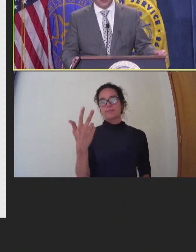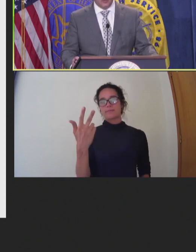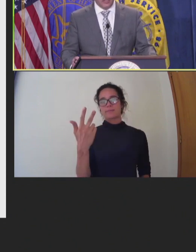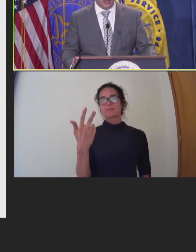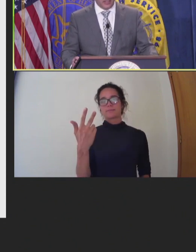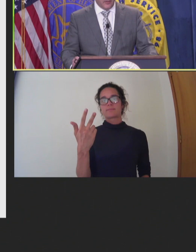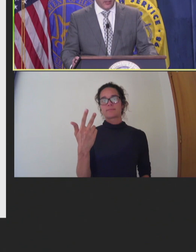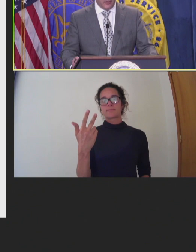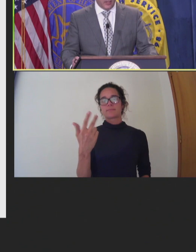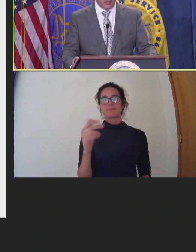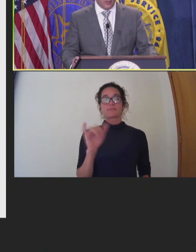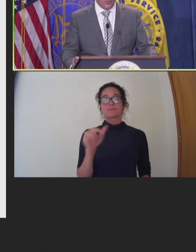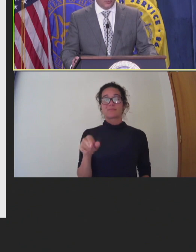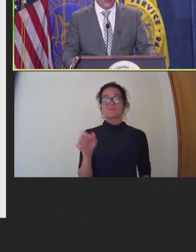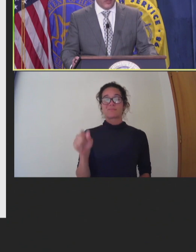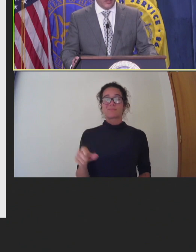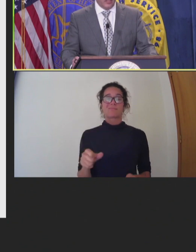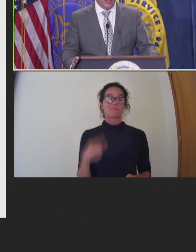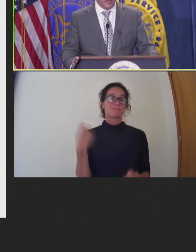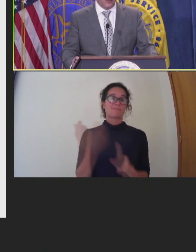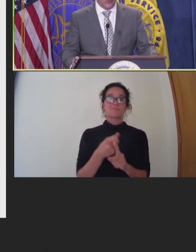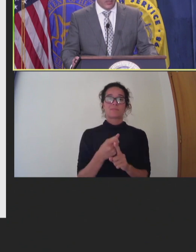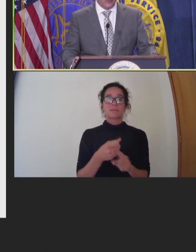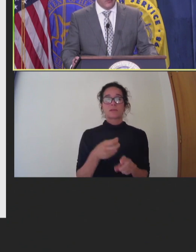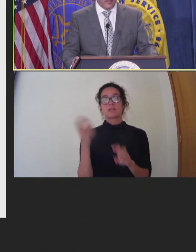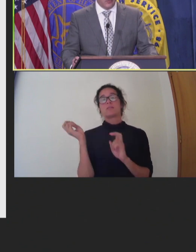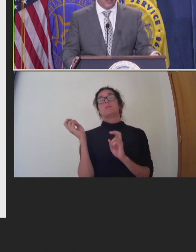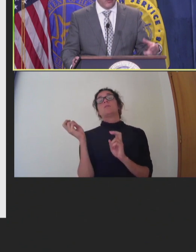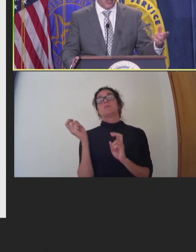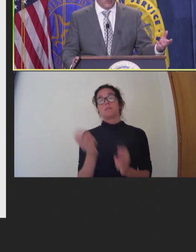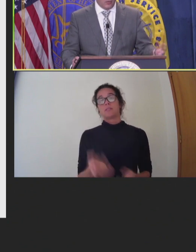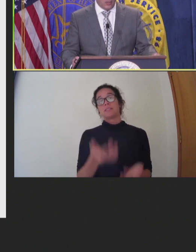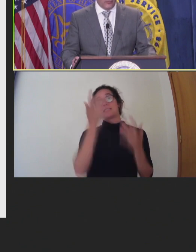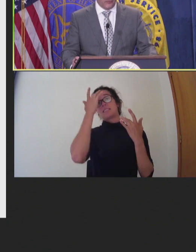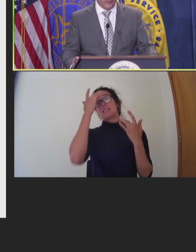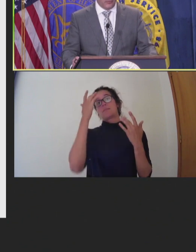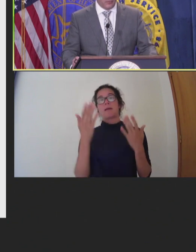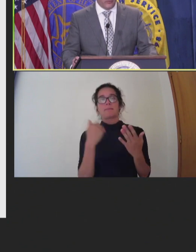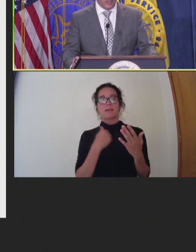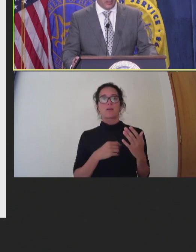We get a lot of kids that will present -- that also have dehydration or other symptoms like ear